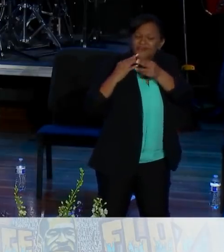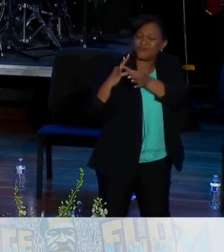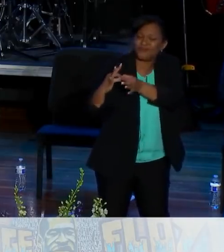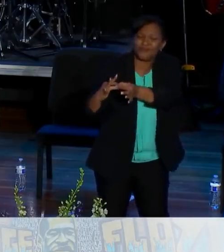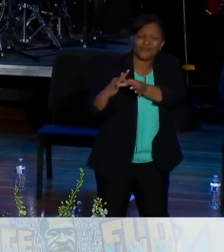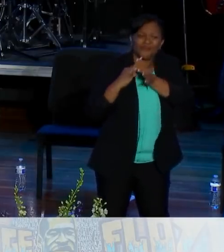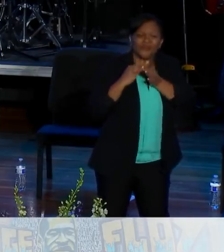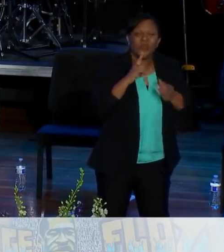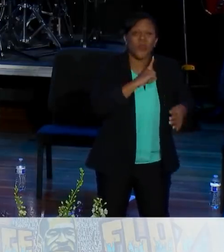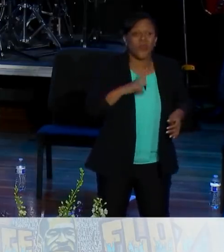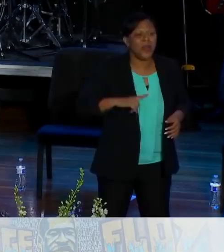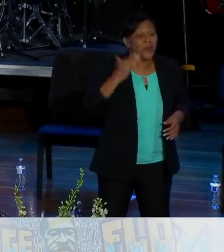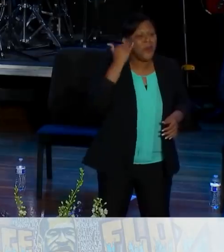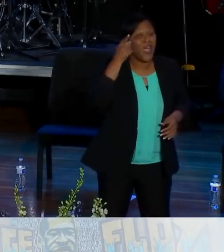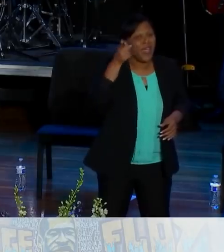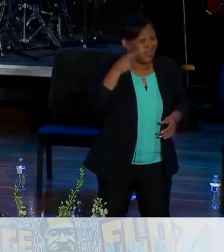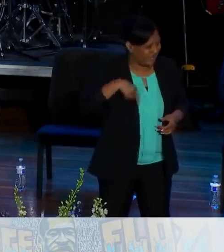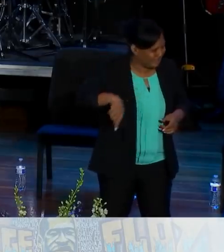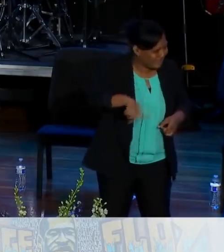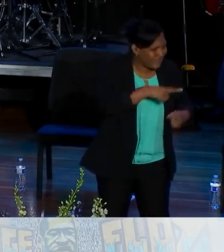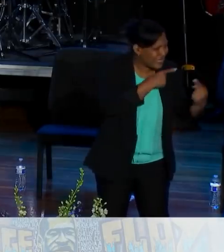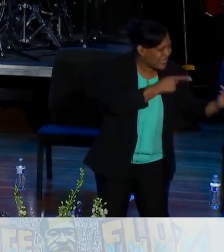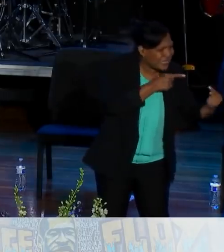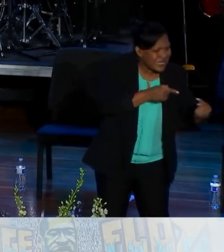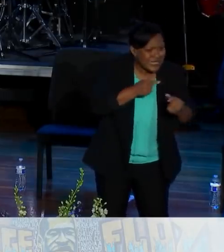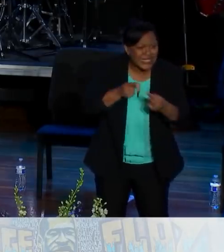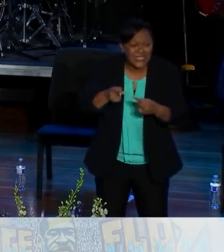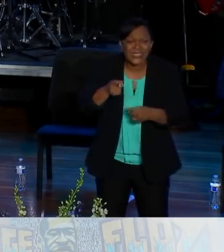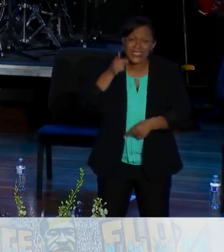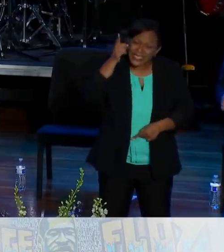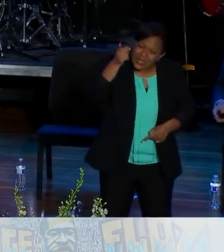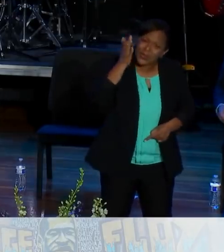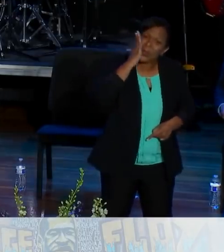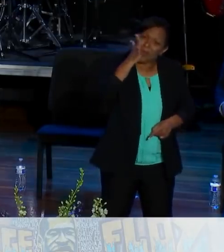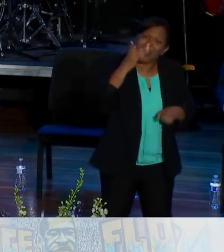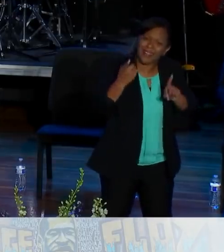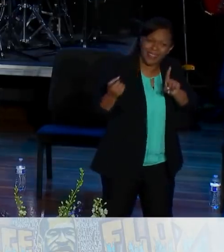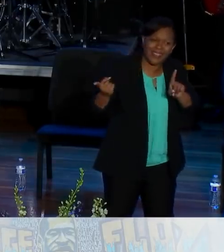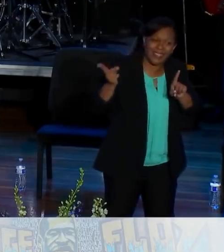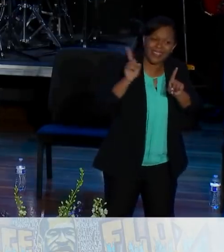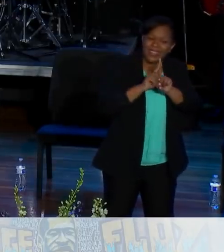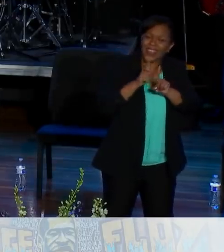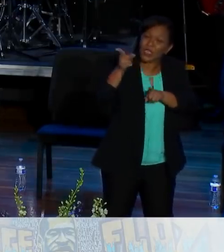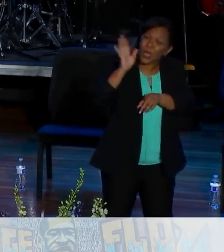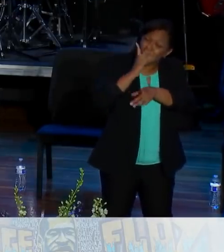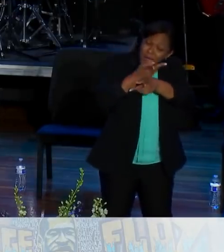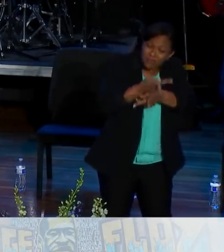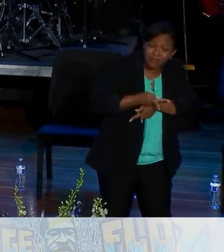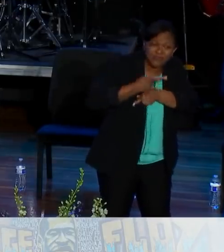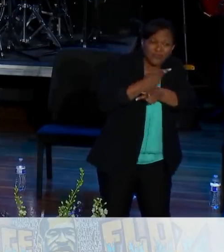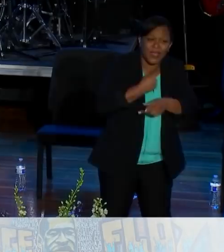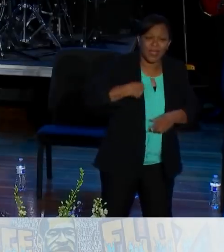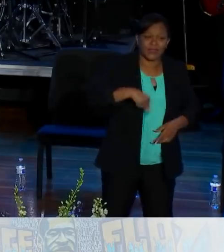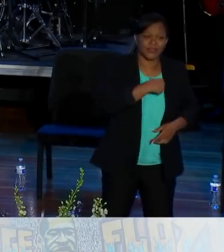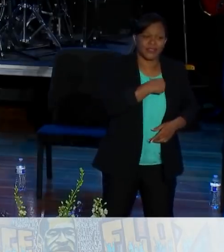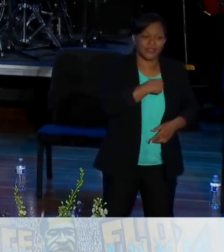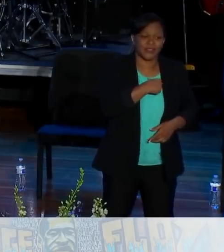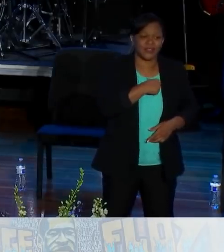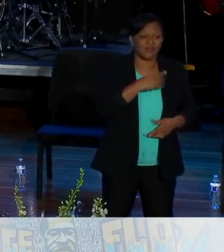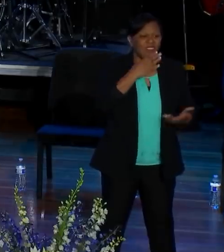AND TO INQUIRE IN HIS TEMPLE FOR IN THE TIME OF TROUBLE HE SHALL HIDE ME IN HIS PAVILION, AND THE